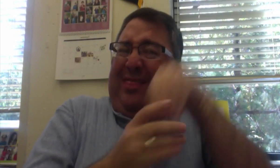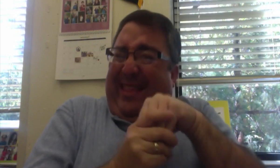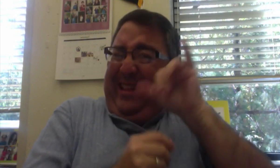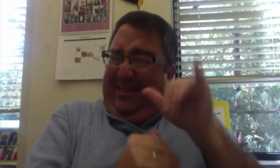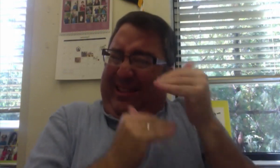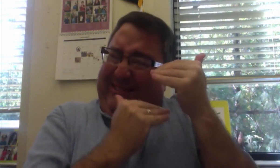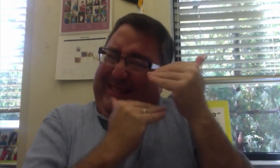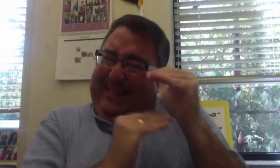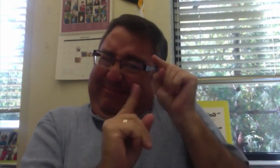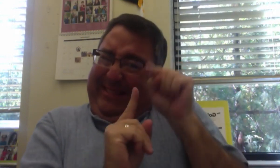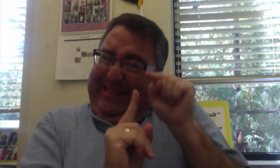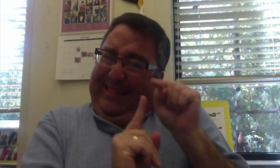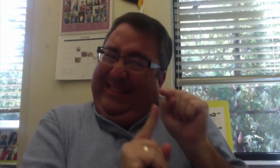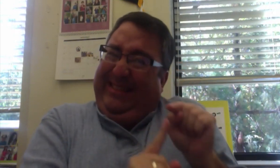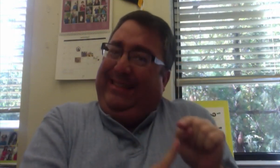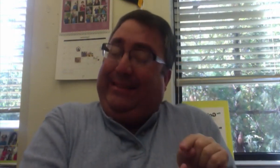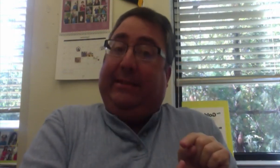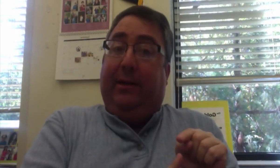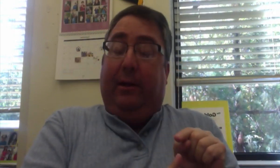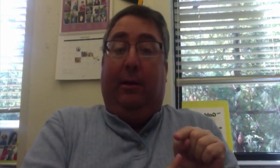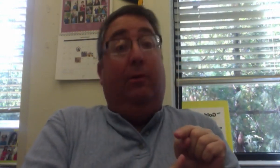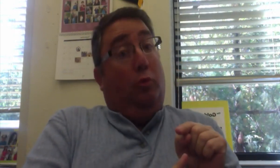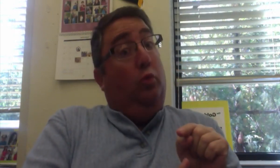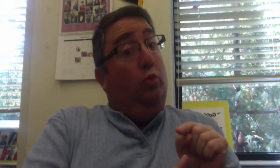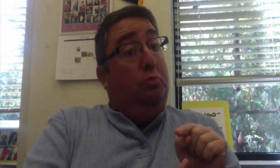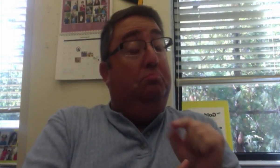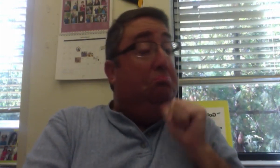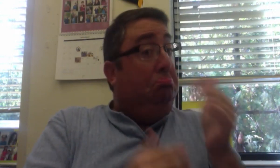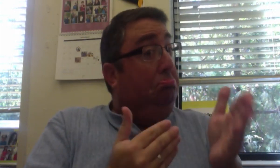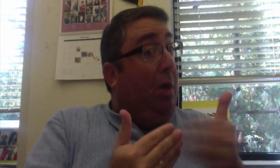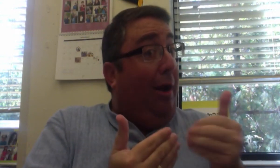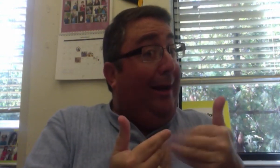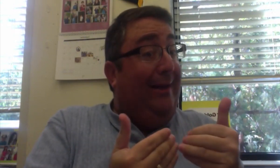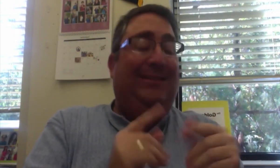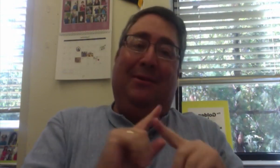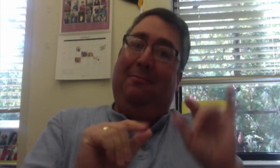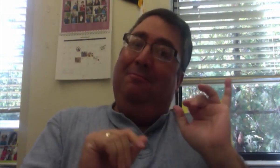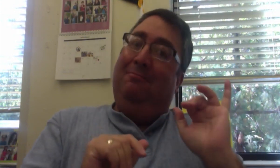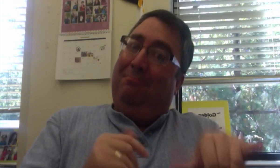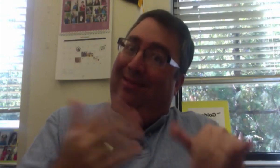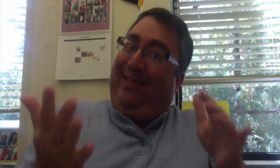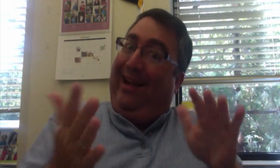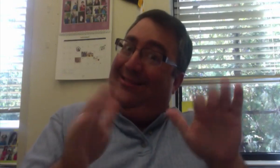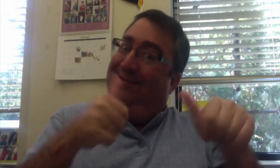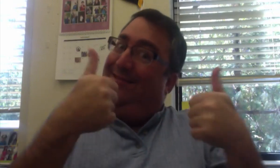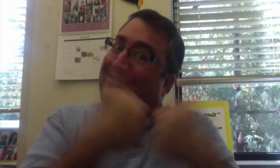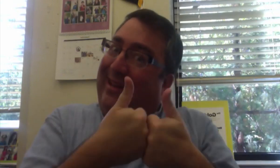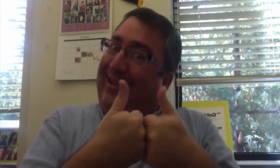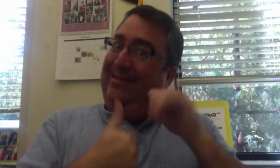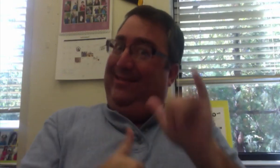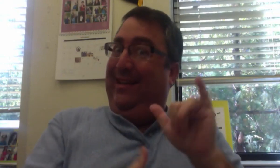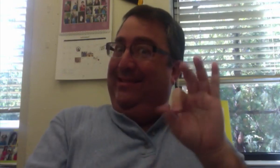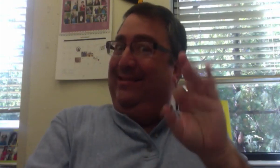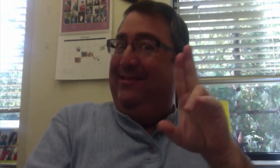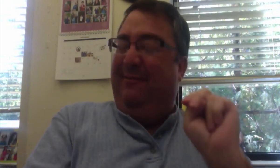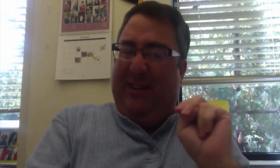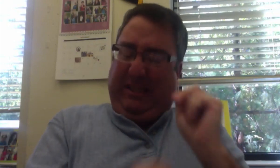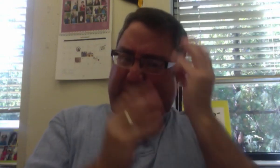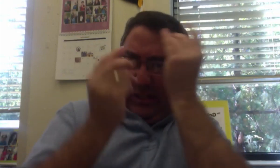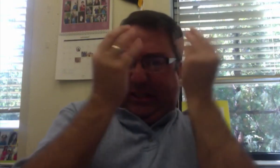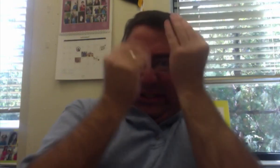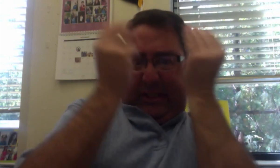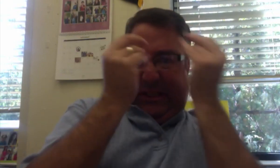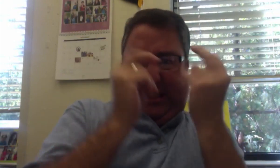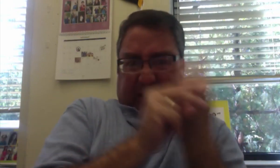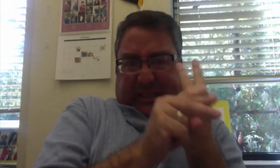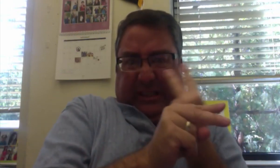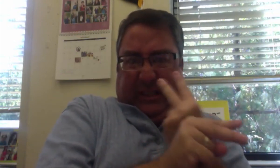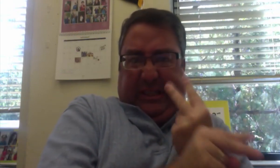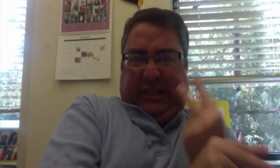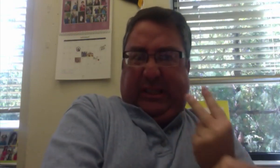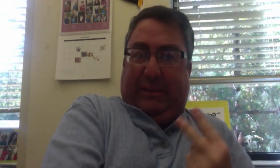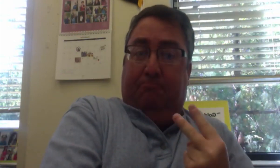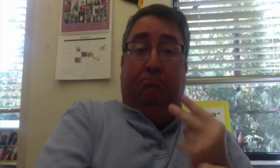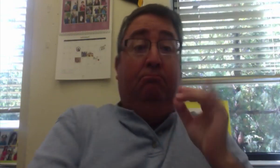It's not easy, but that's the challenge, that's part of the fun in trying to figure it out.